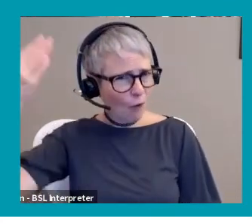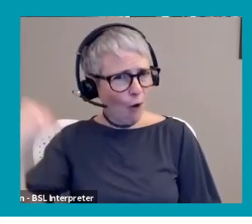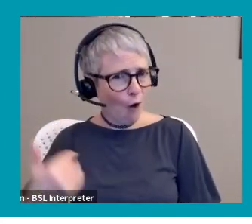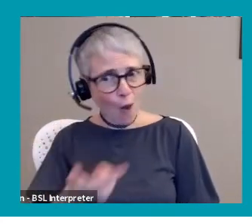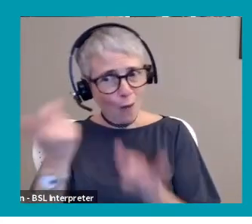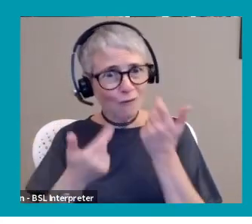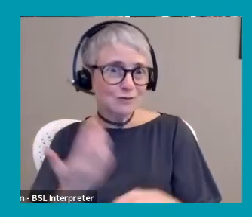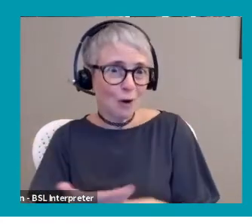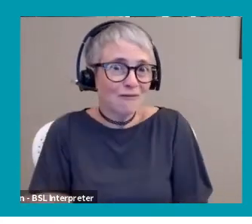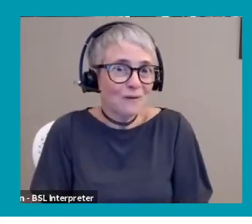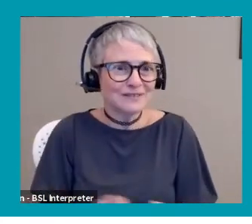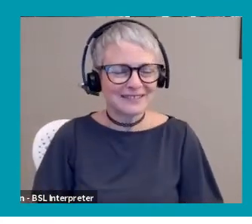You are not alone in this journey.